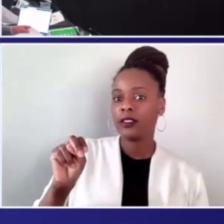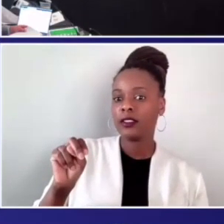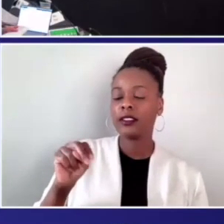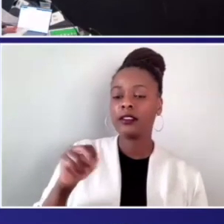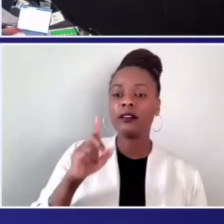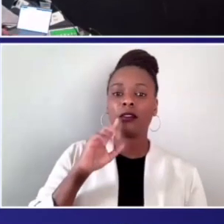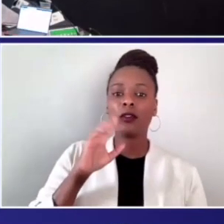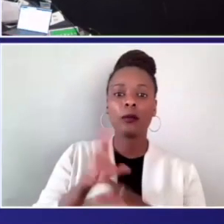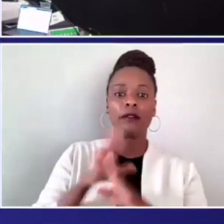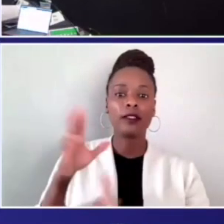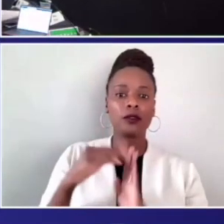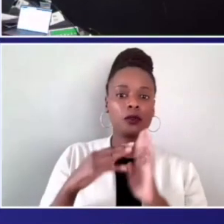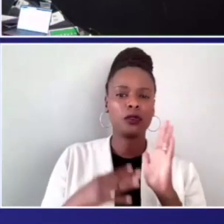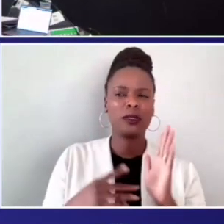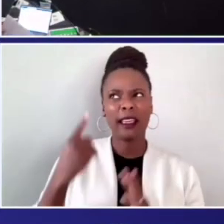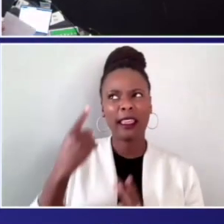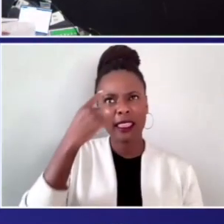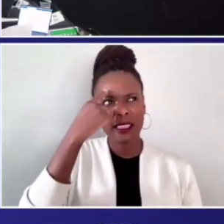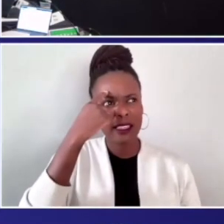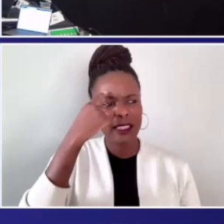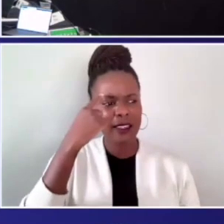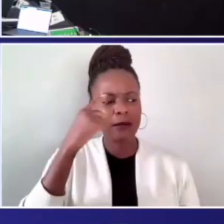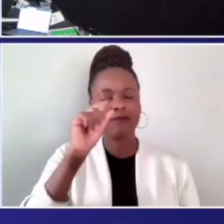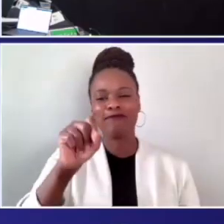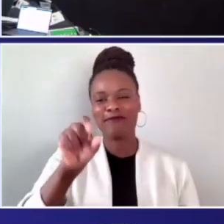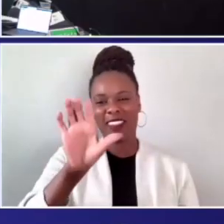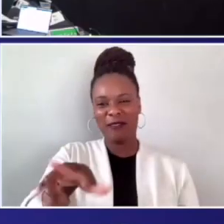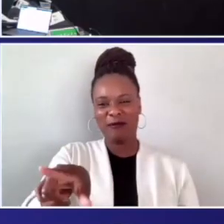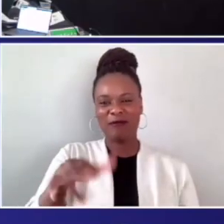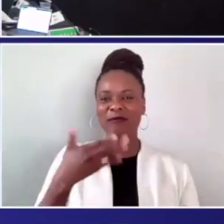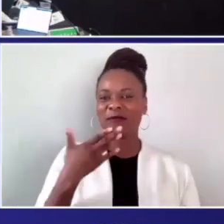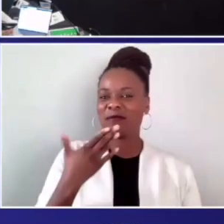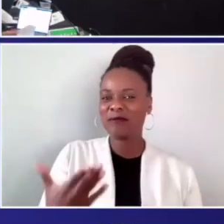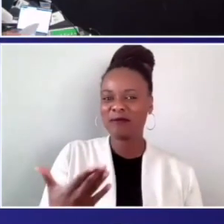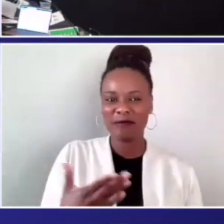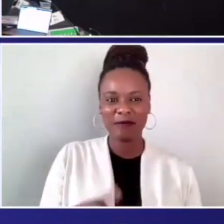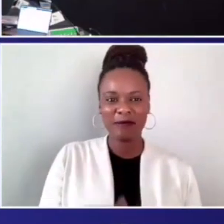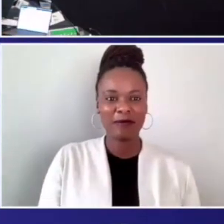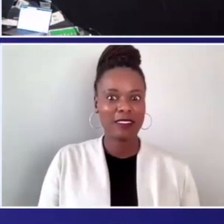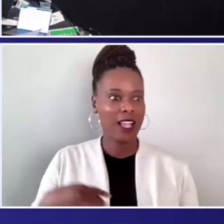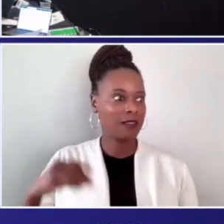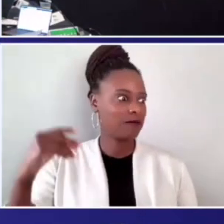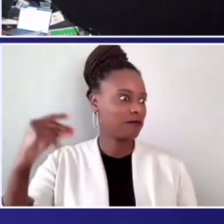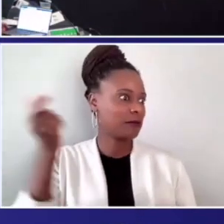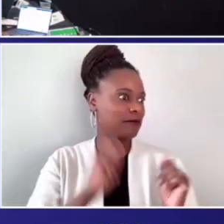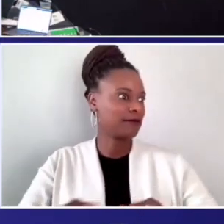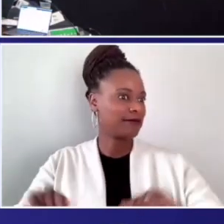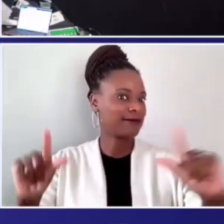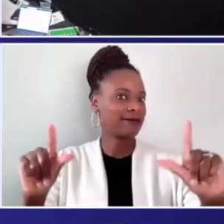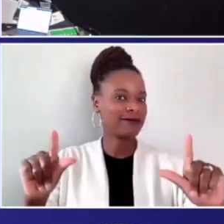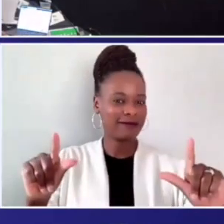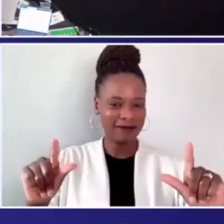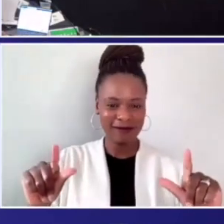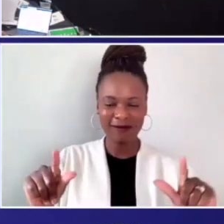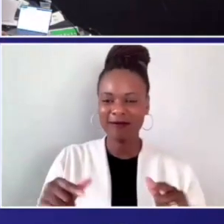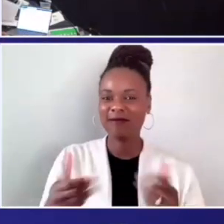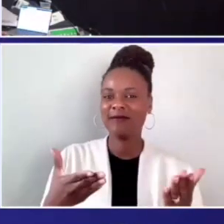I believe that was the -- yep, thank you. Oh, see that? I just snapped -- they just snap it, and it's right there for me. You gotta love this.